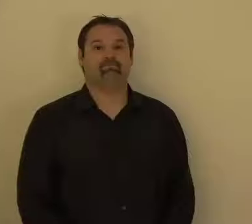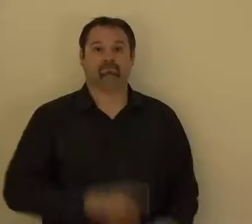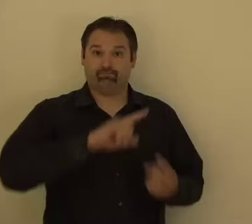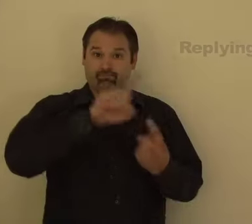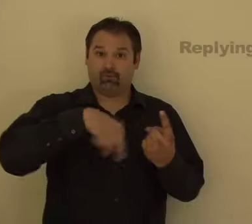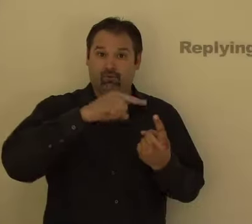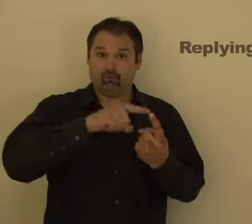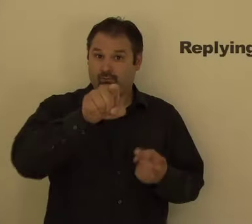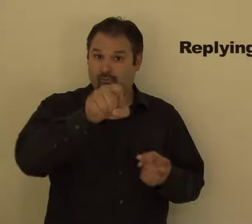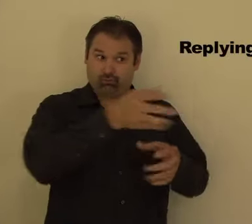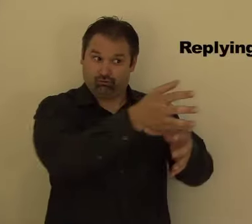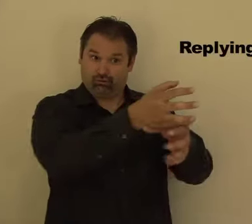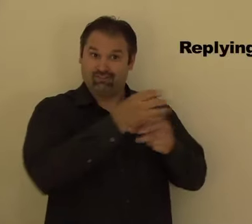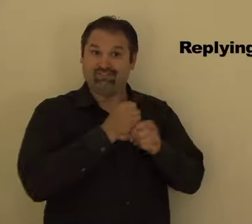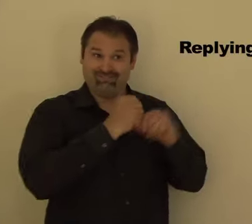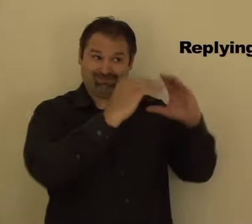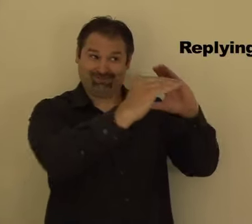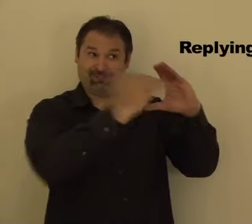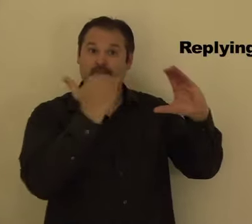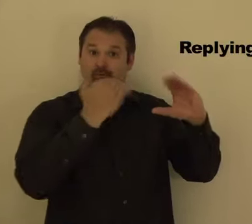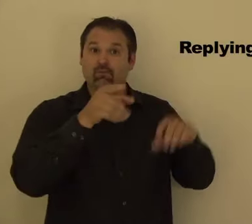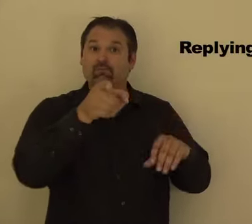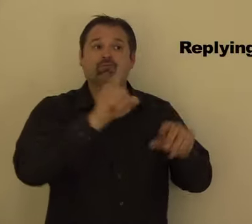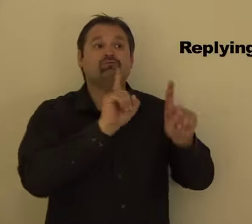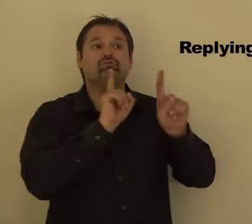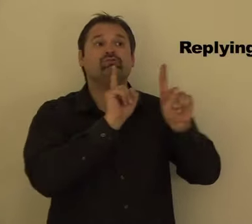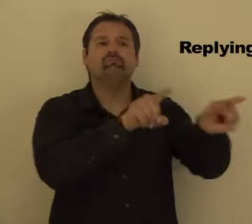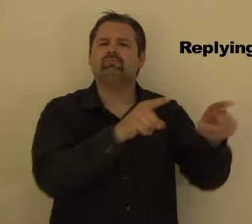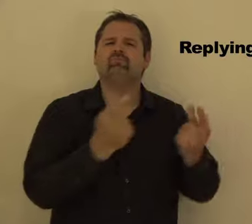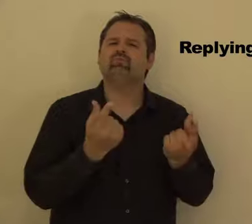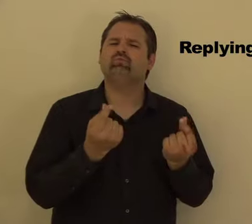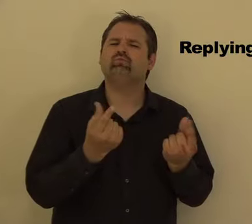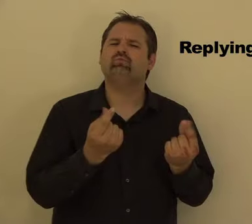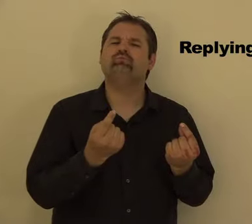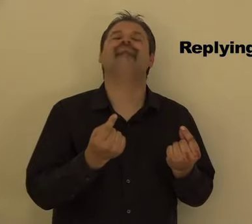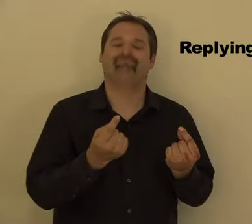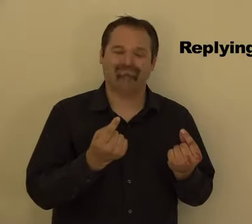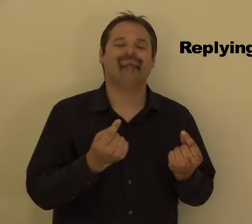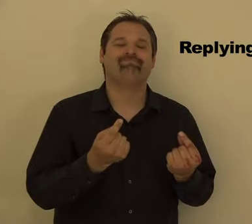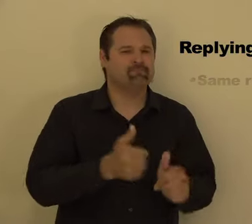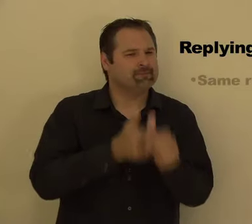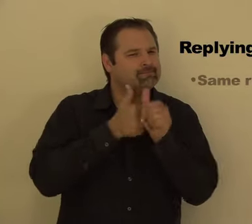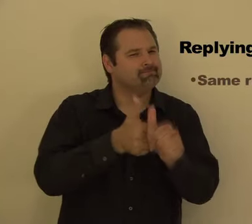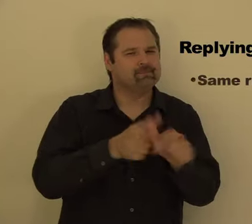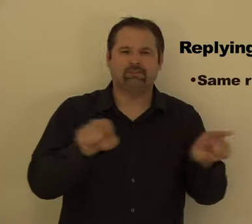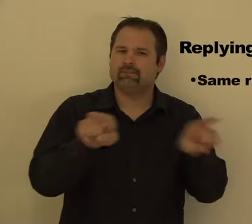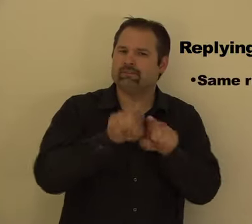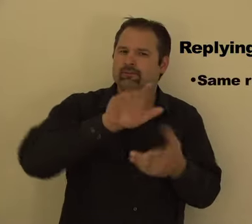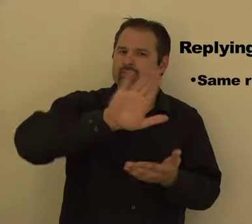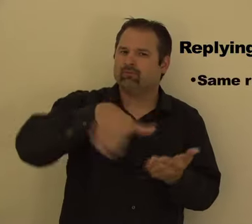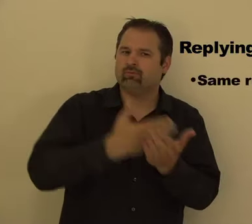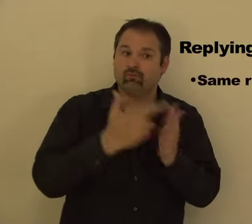we have discussed apply to that response.